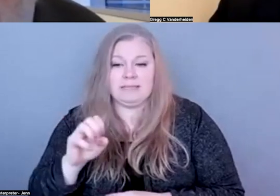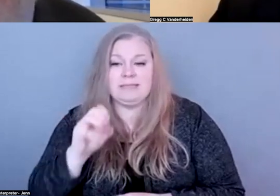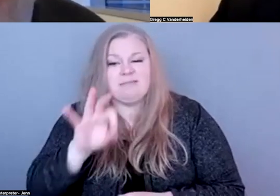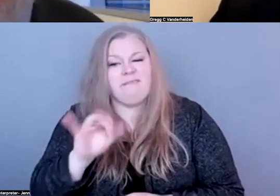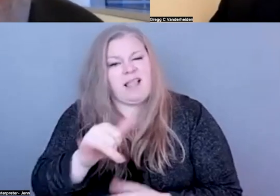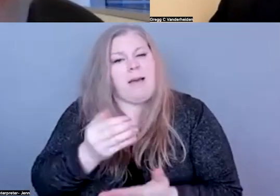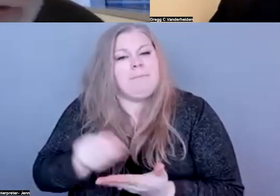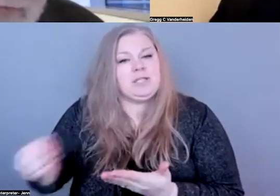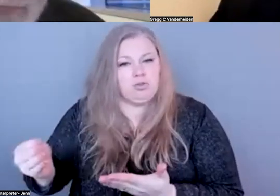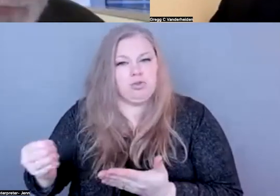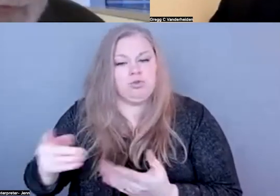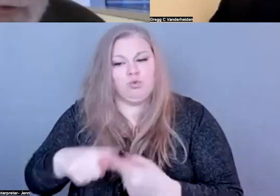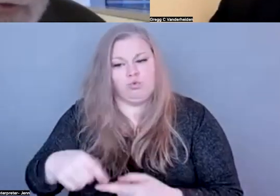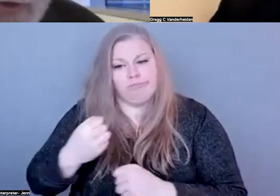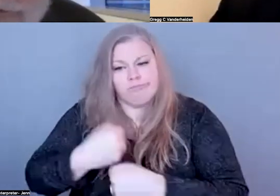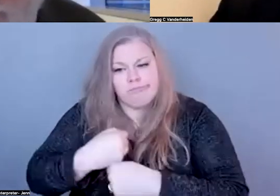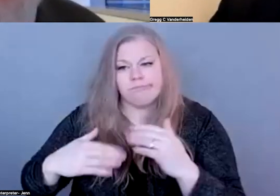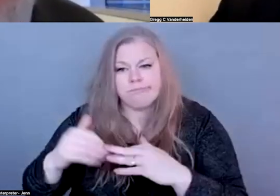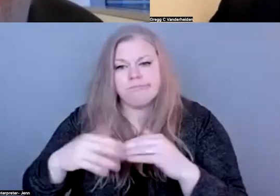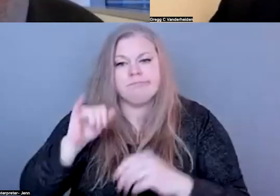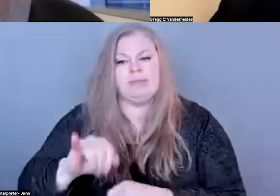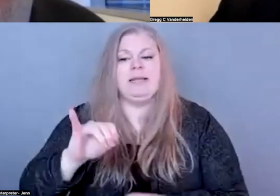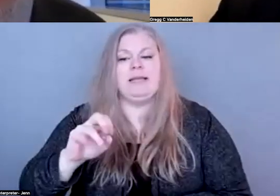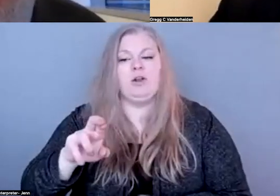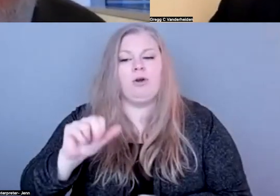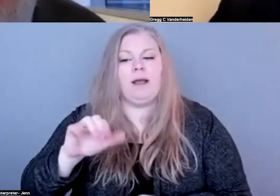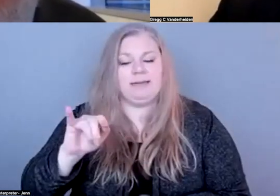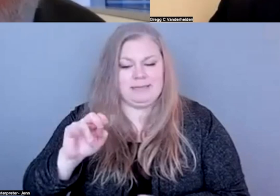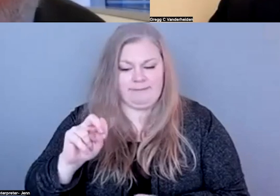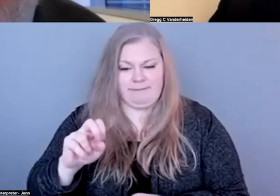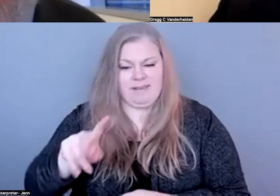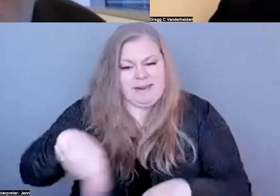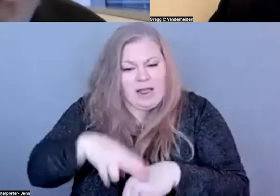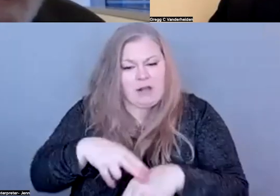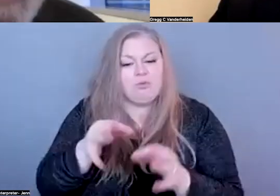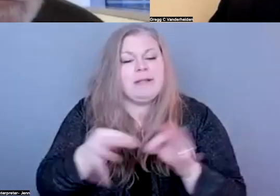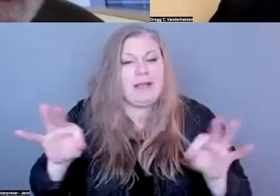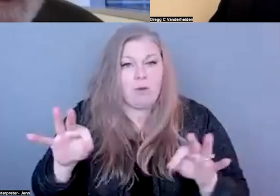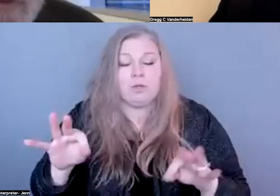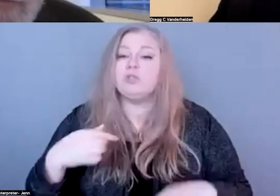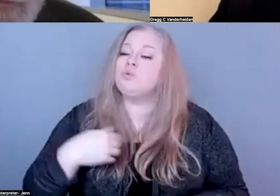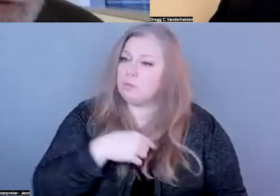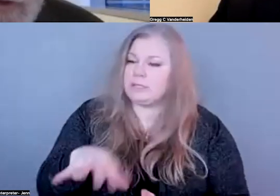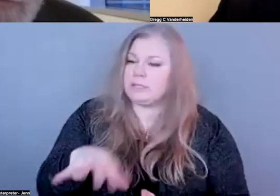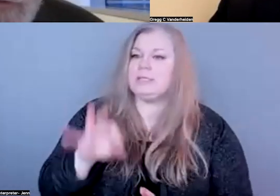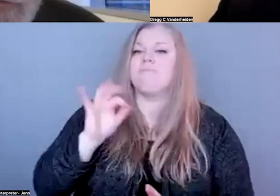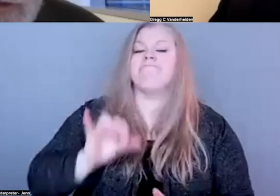to construct the interactive natural language interfaces. We discovered that a lot of these